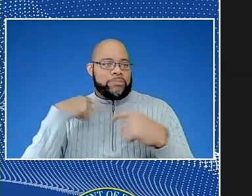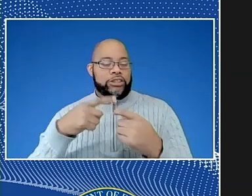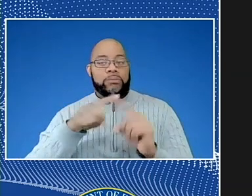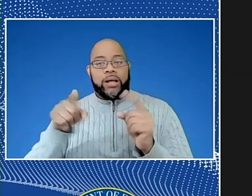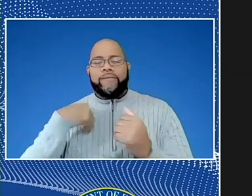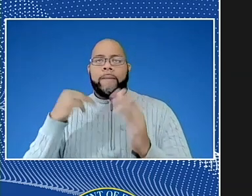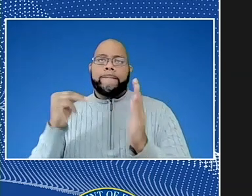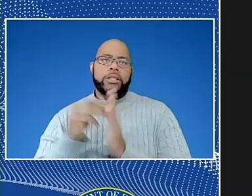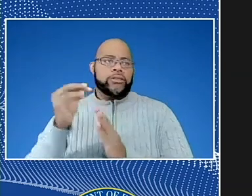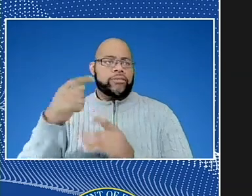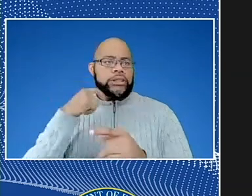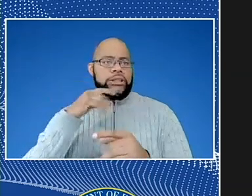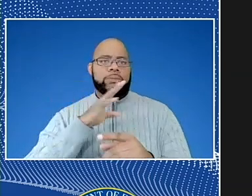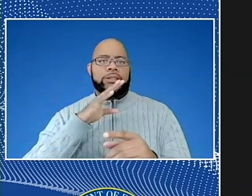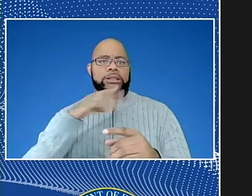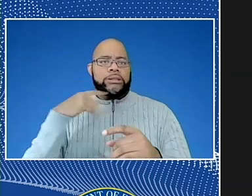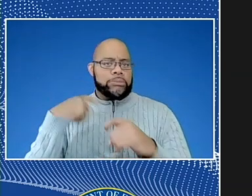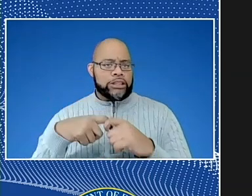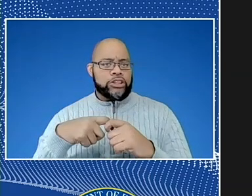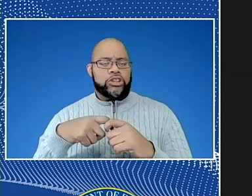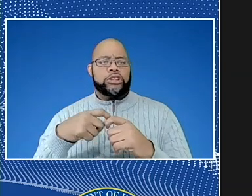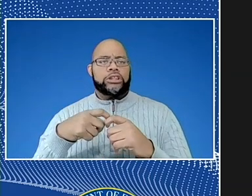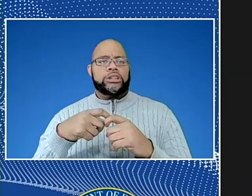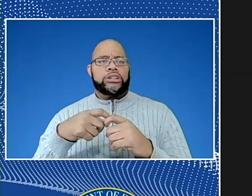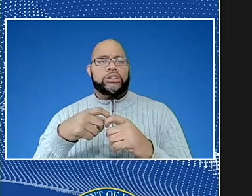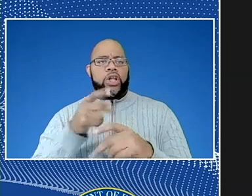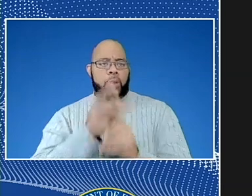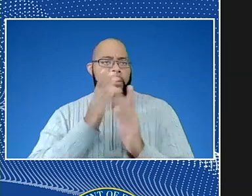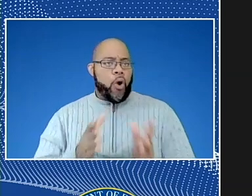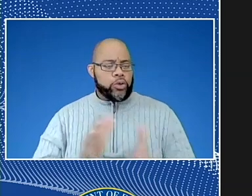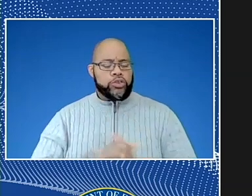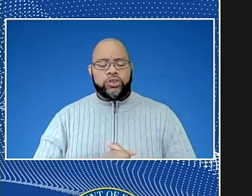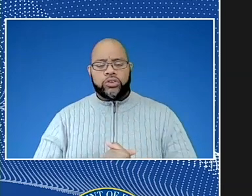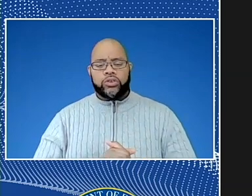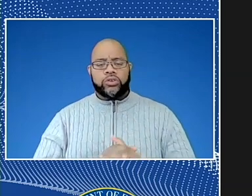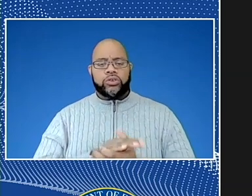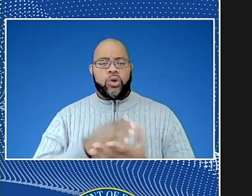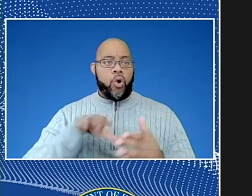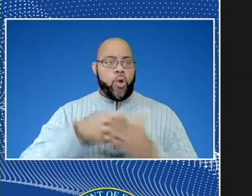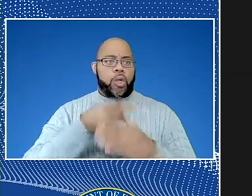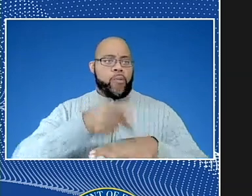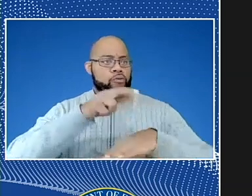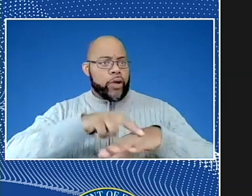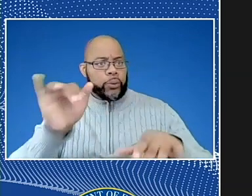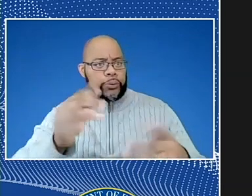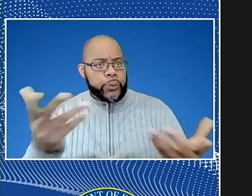Spanish-speaking student loan borrowers, not to mention all of Puerto Rico. So I think that really thinking through